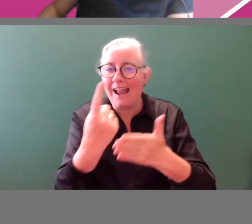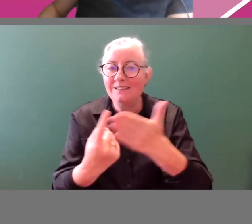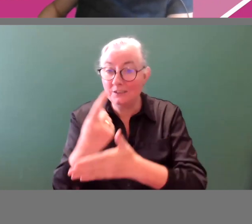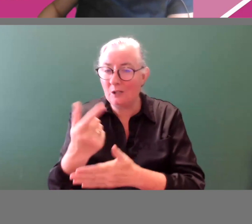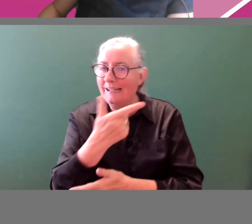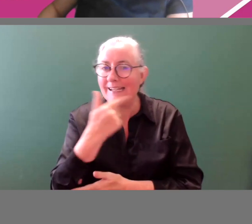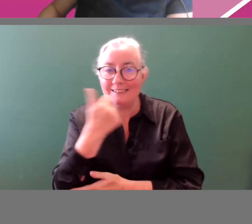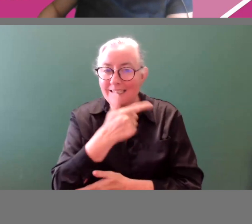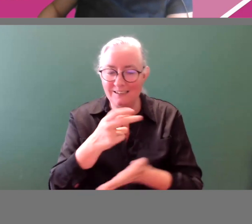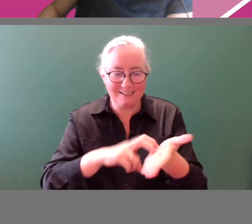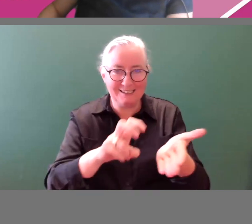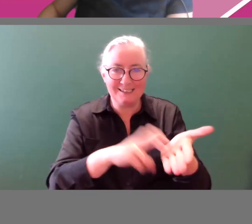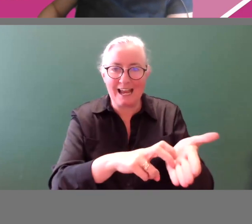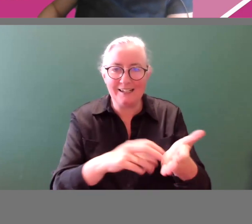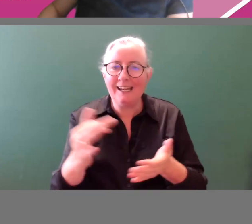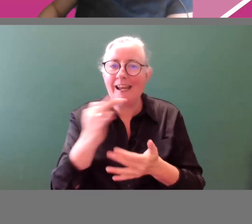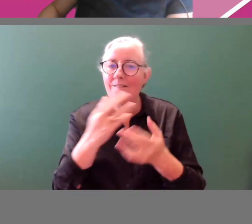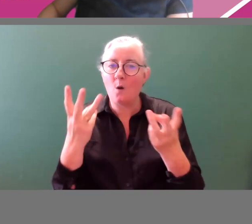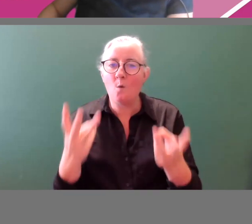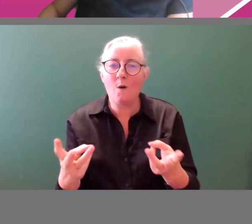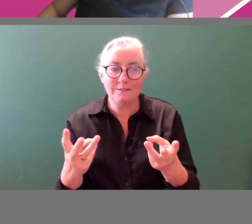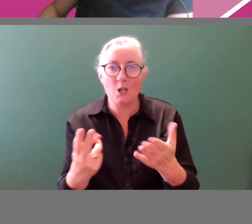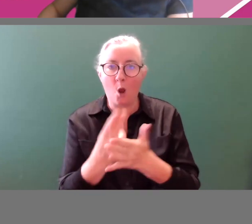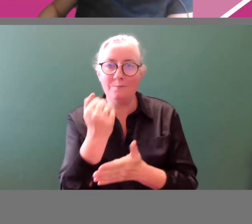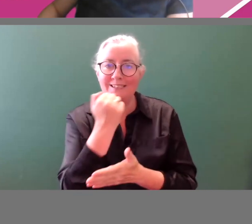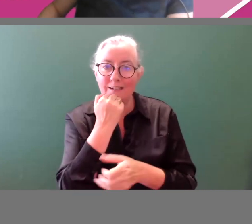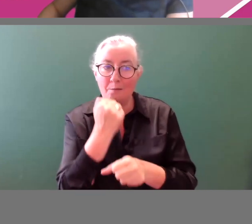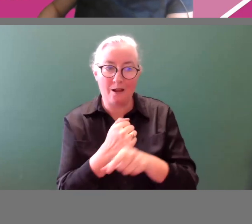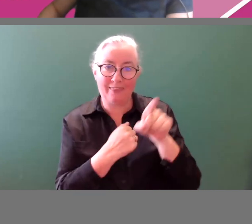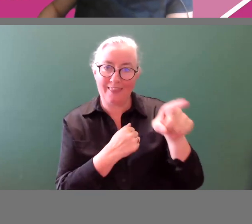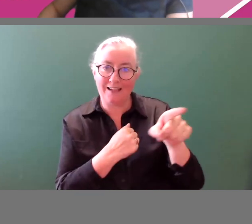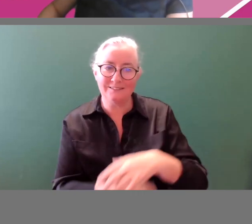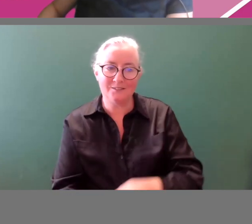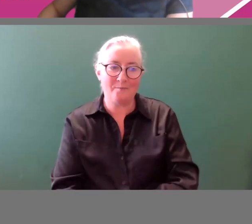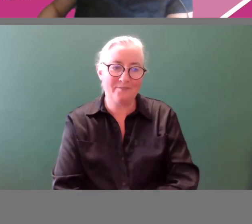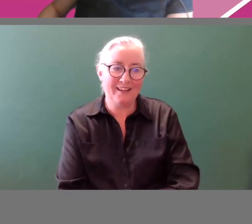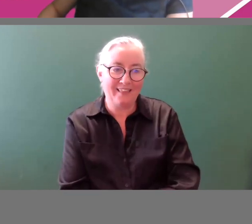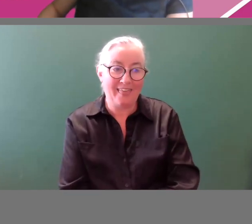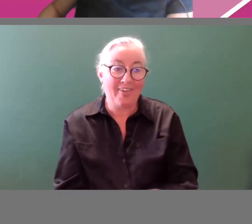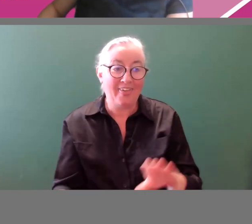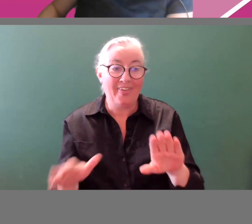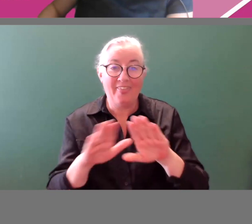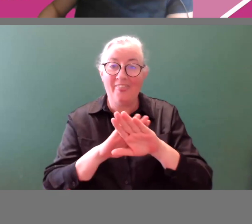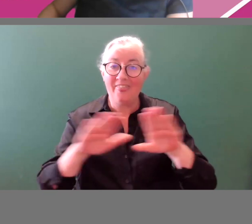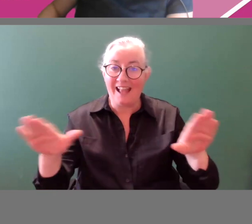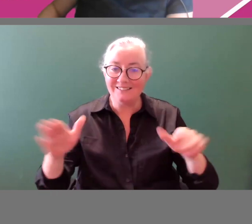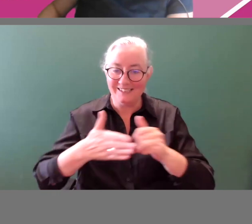for that if you want to stay up to date on that. So, that brings me to the end of my presentation,